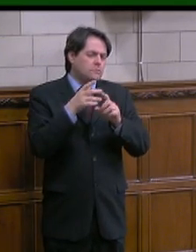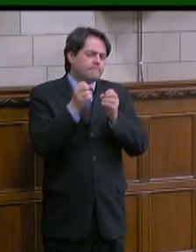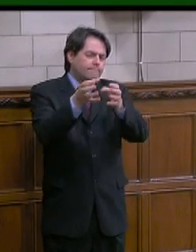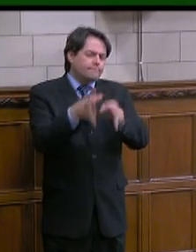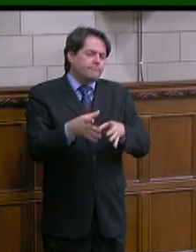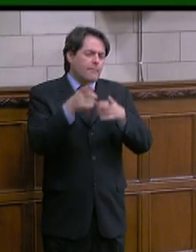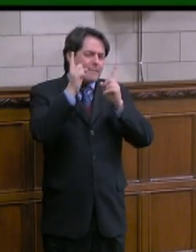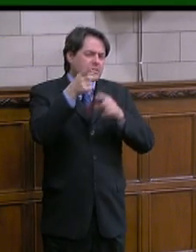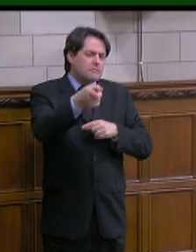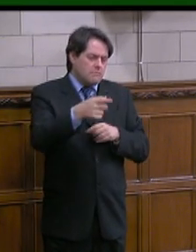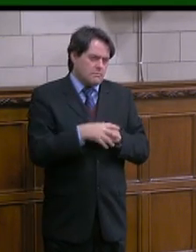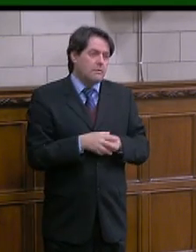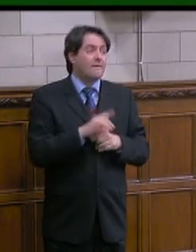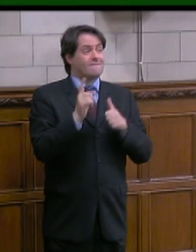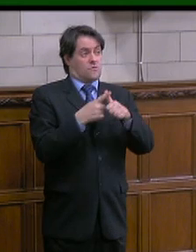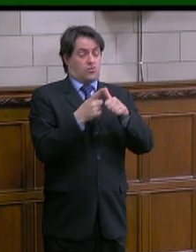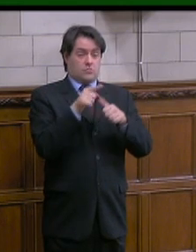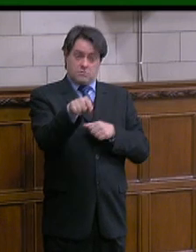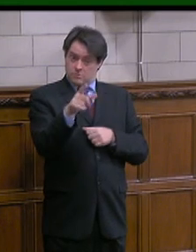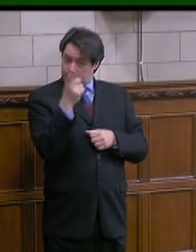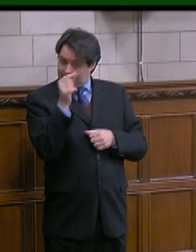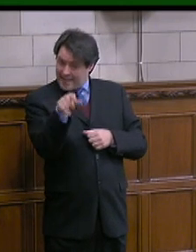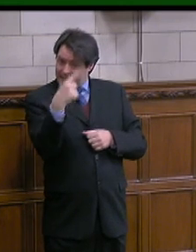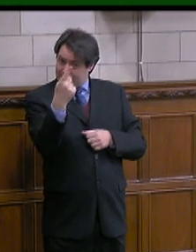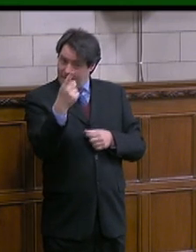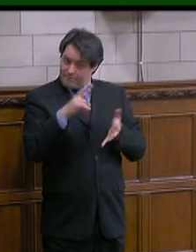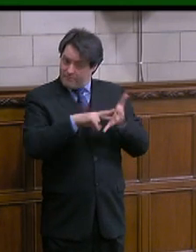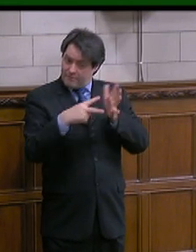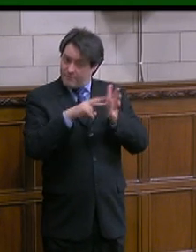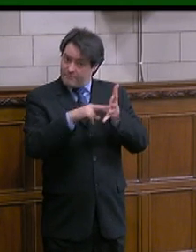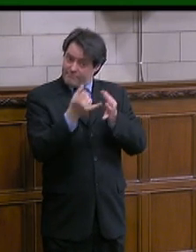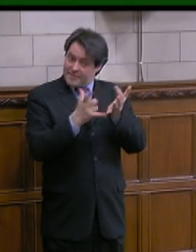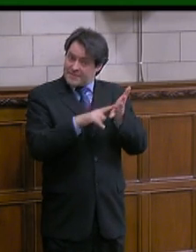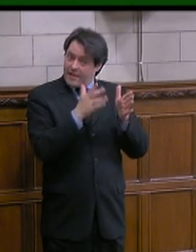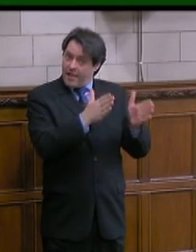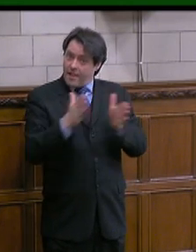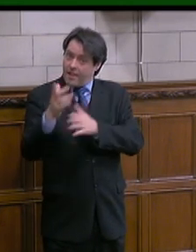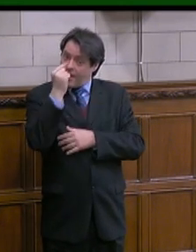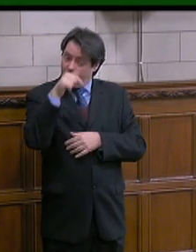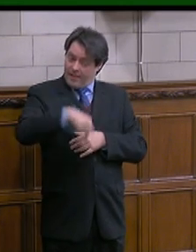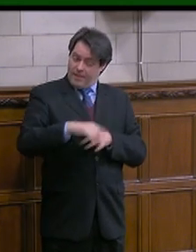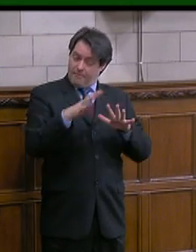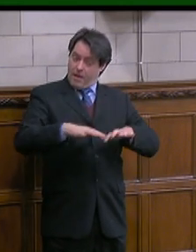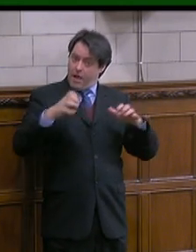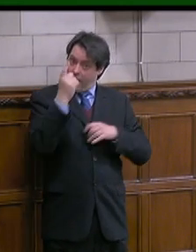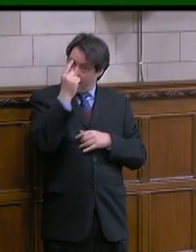My first was to ask whether he could organise some BSL sessions in Parliament, but I see that my hon.